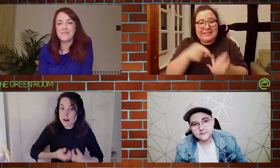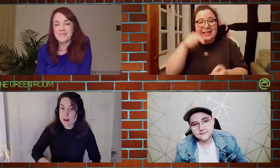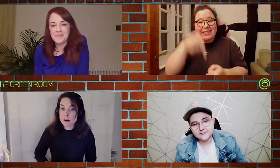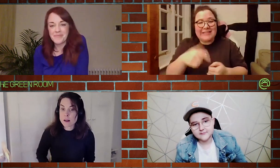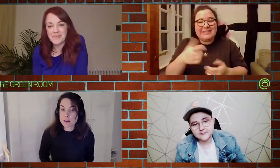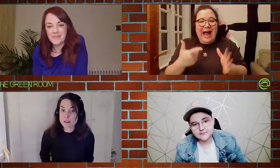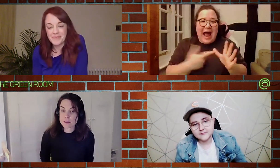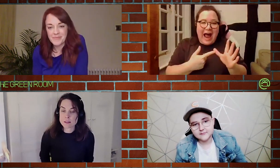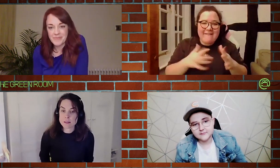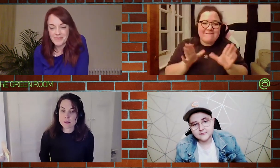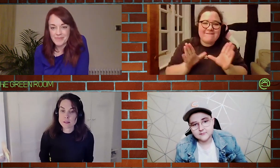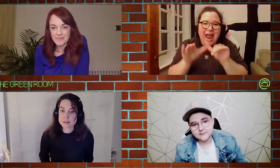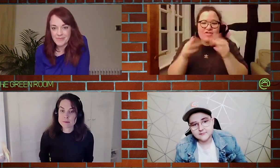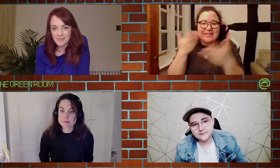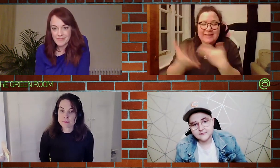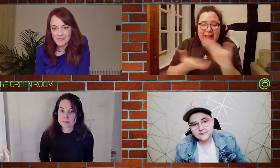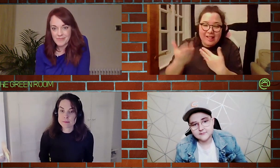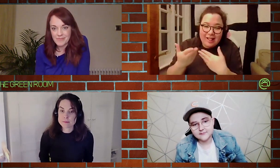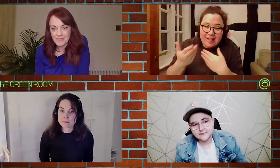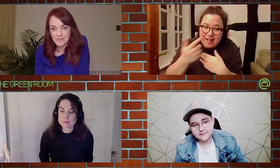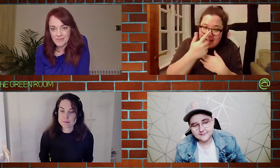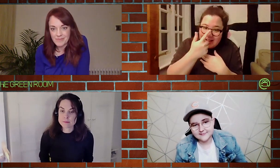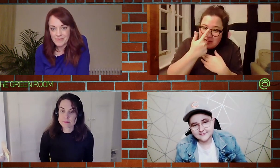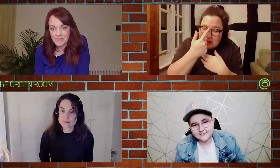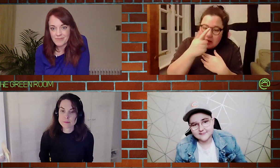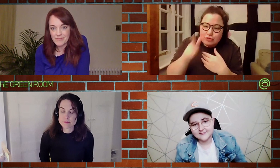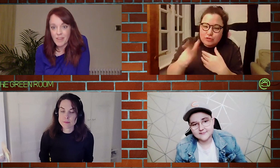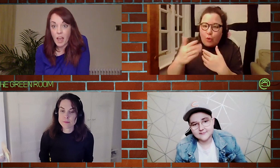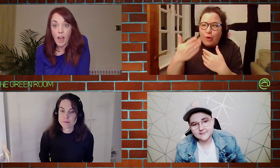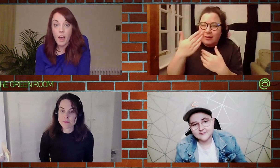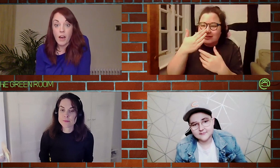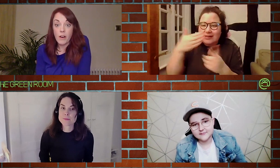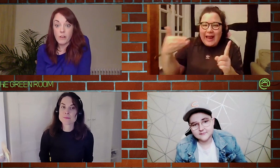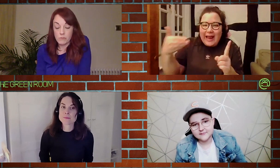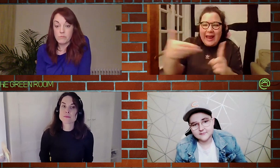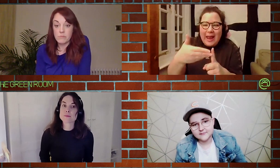It's called Is This a Fairy Tale?